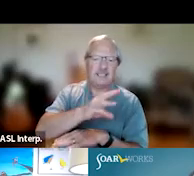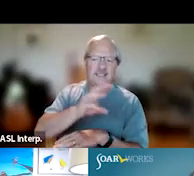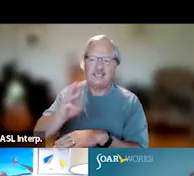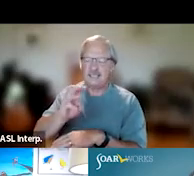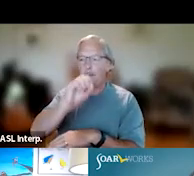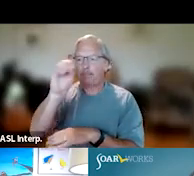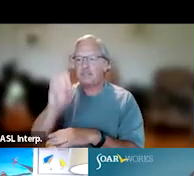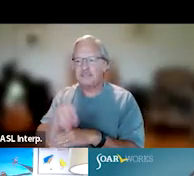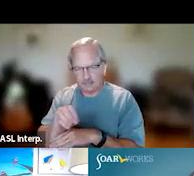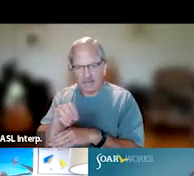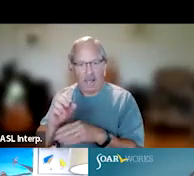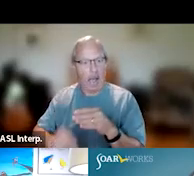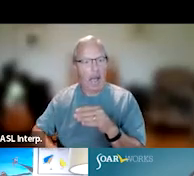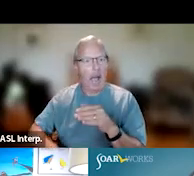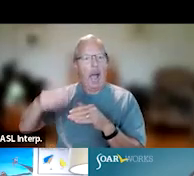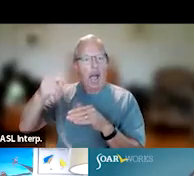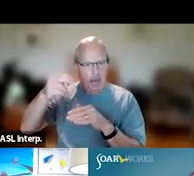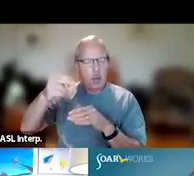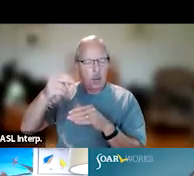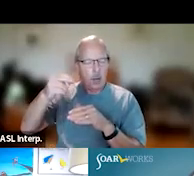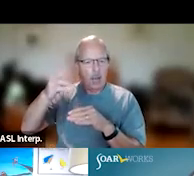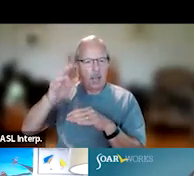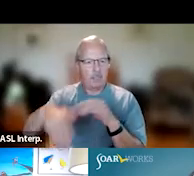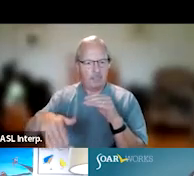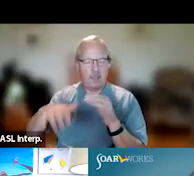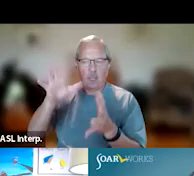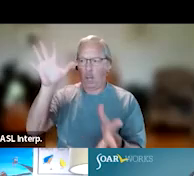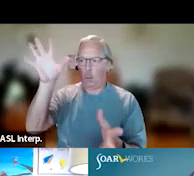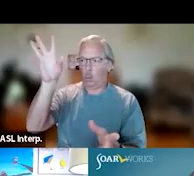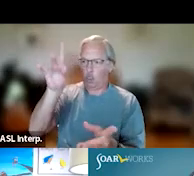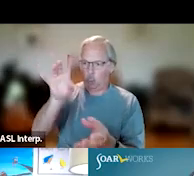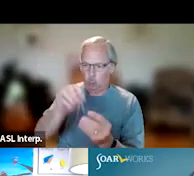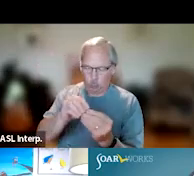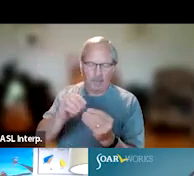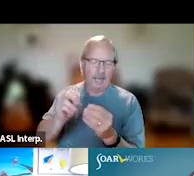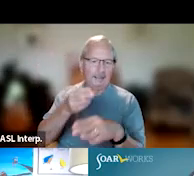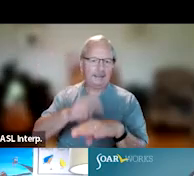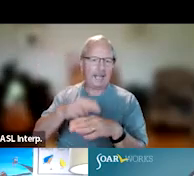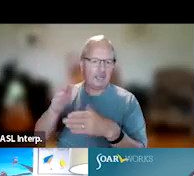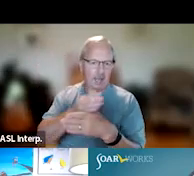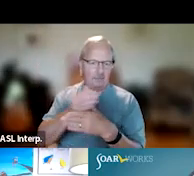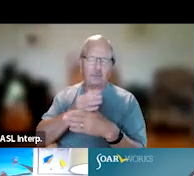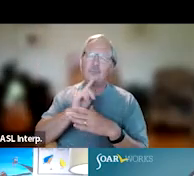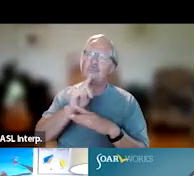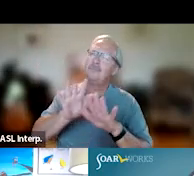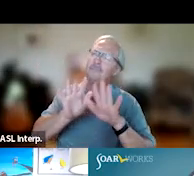higher than our cumulative national average. Really fantastic SOAR work has been going